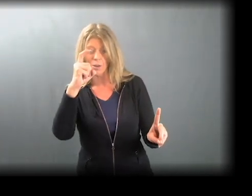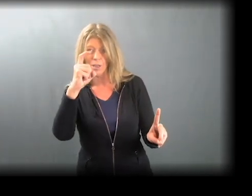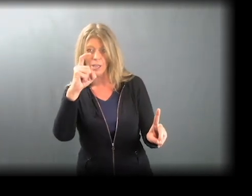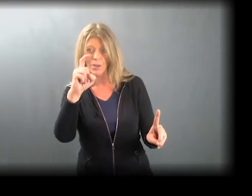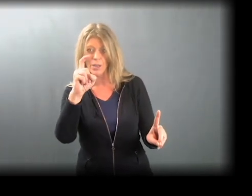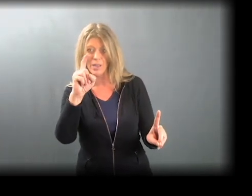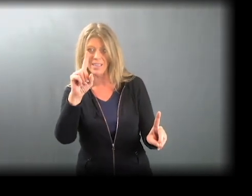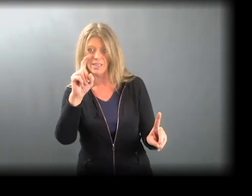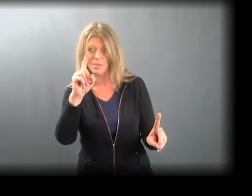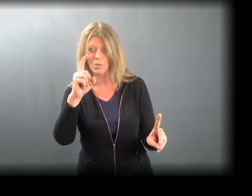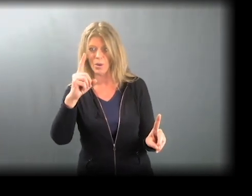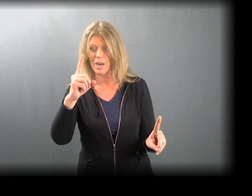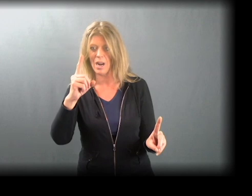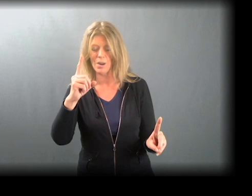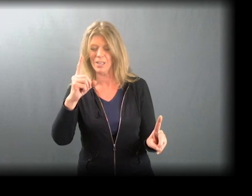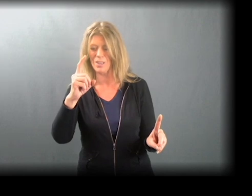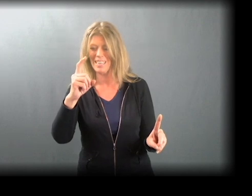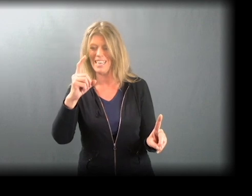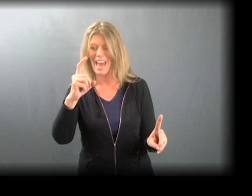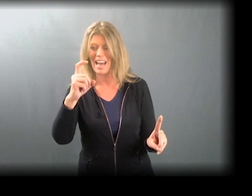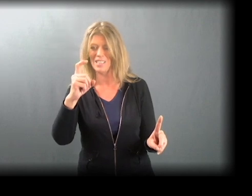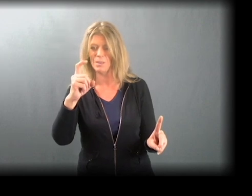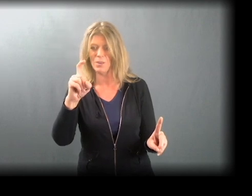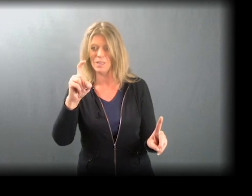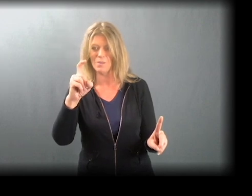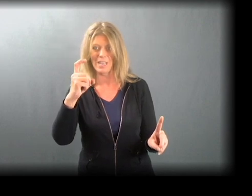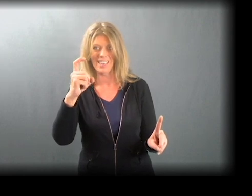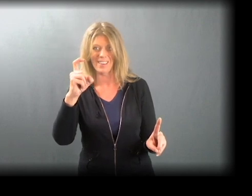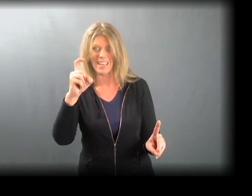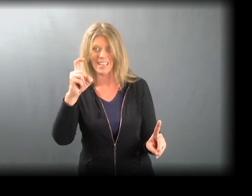Curl your support -er your lead hand's first finger like a